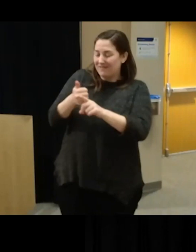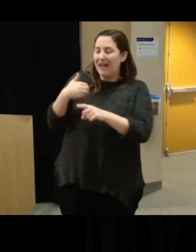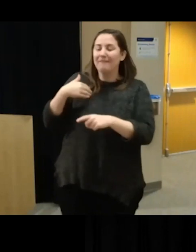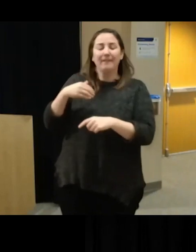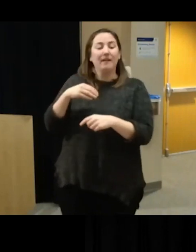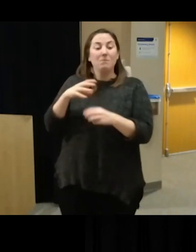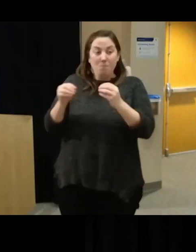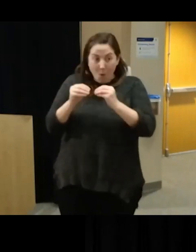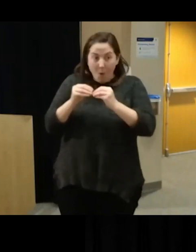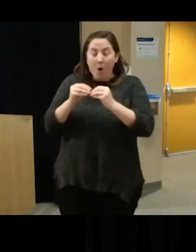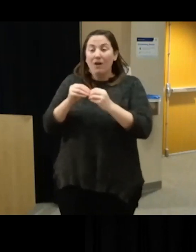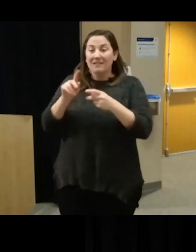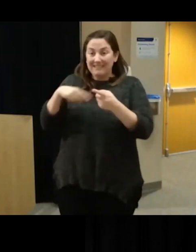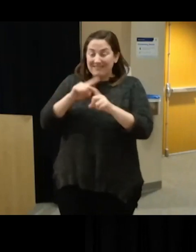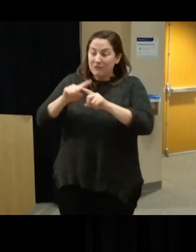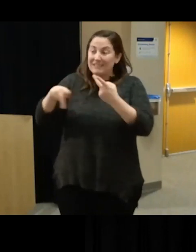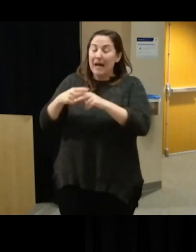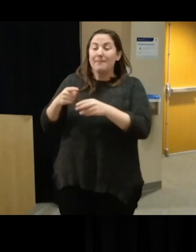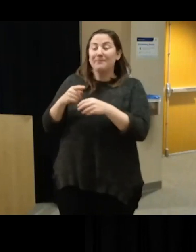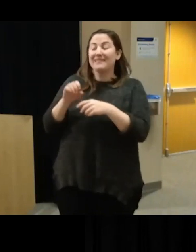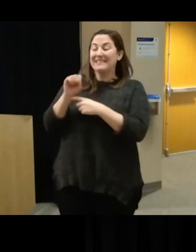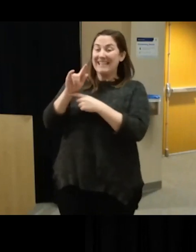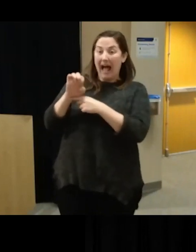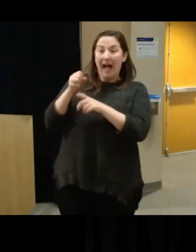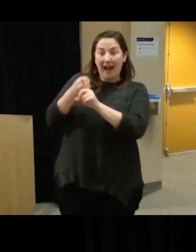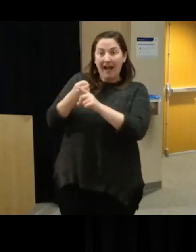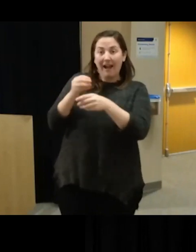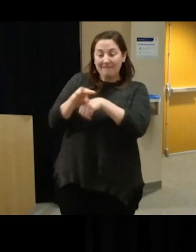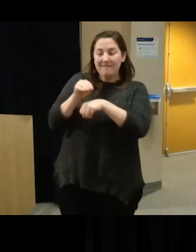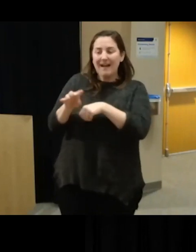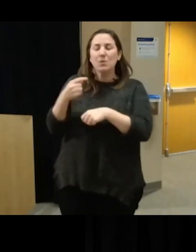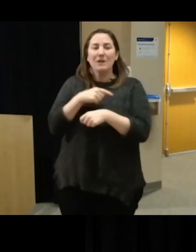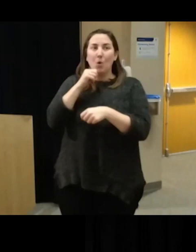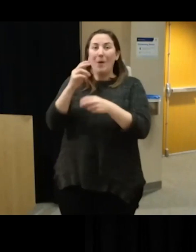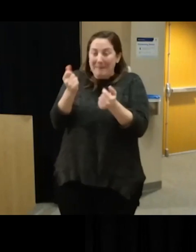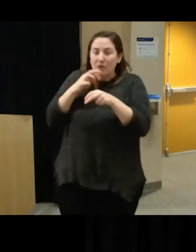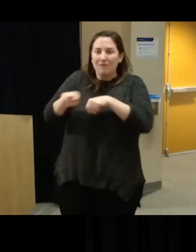away. We actually try to deal with that side effect and we can do that with metformin metformin is